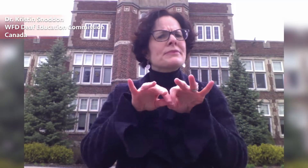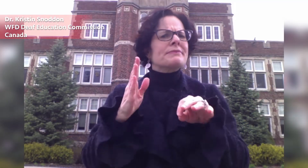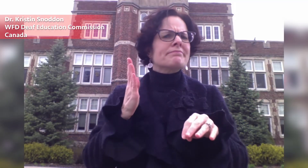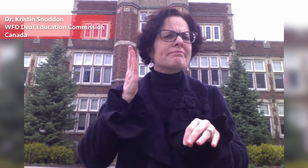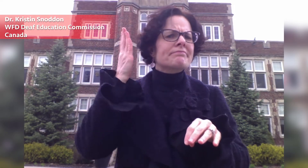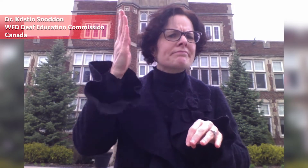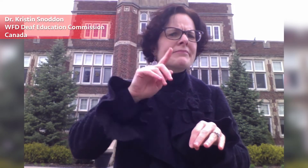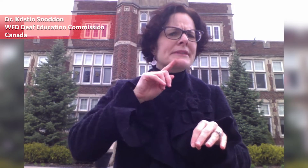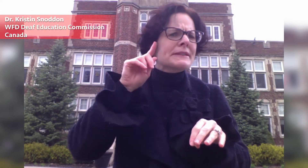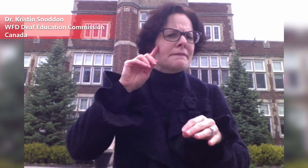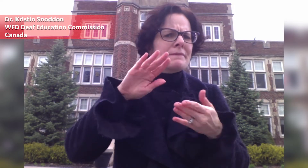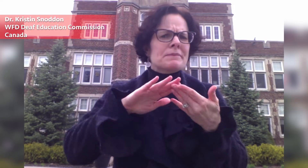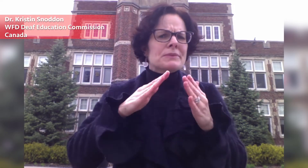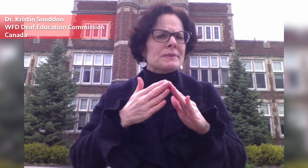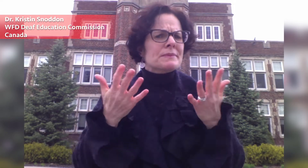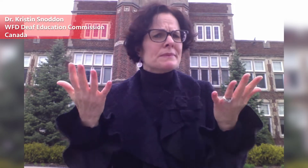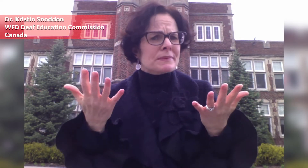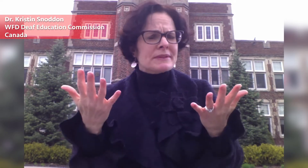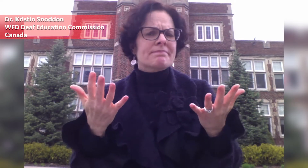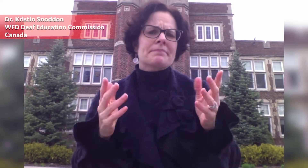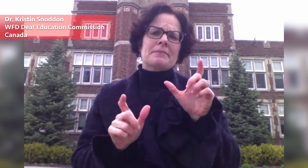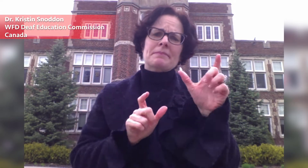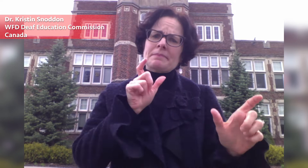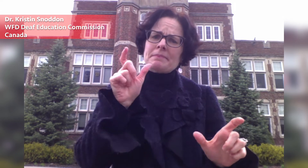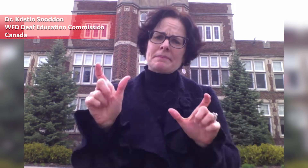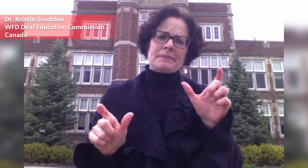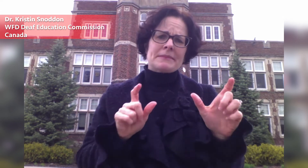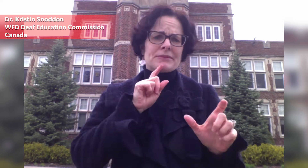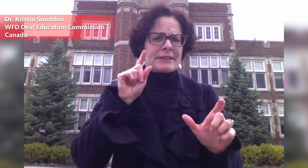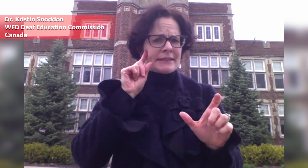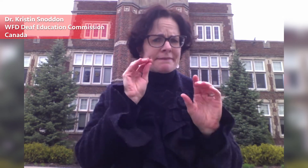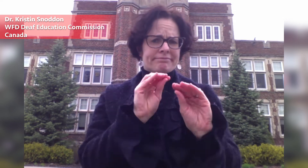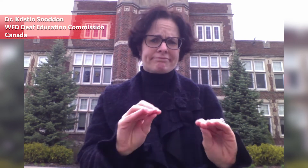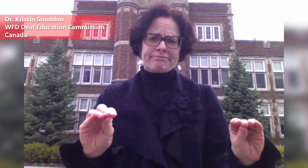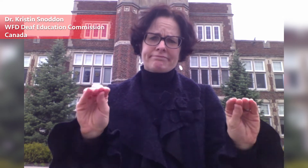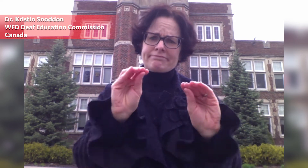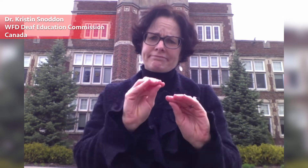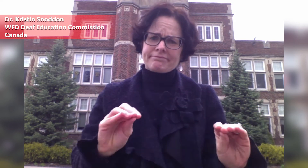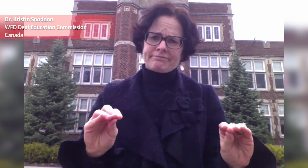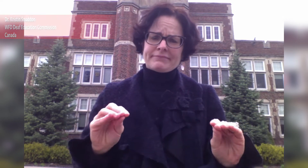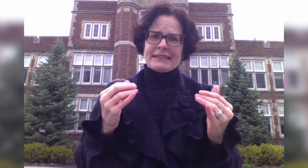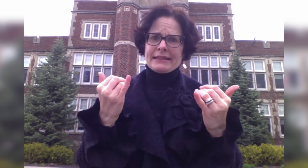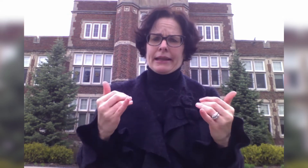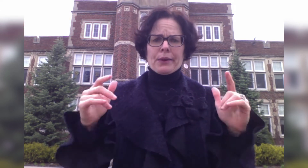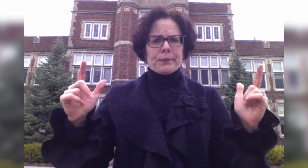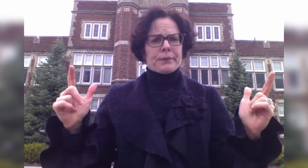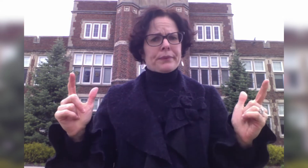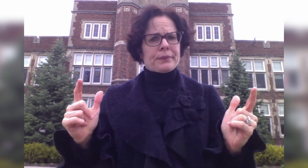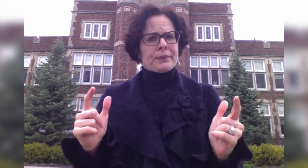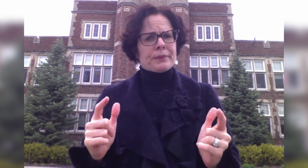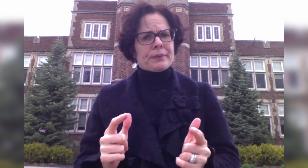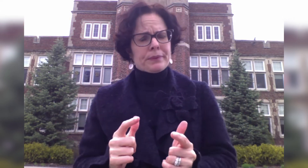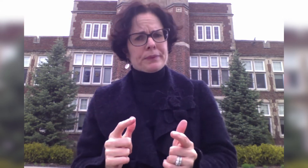For the future of Deaf communities, I believe Deaf Education is one of the important things we need to think about.